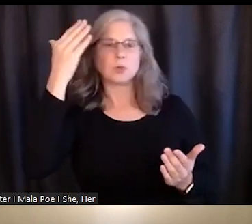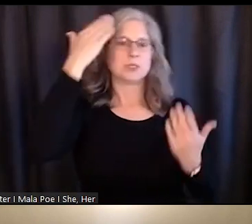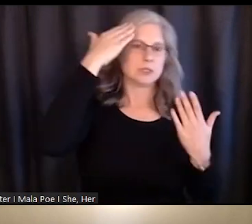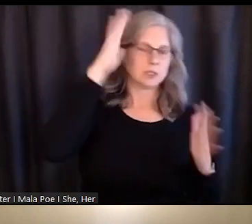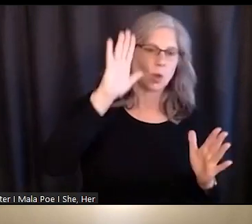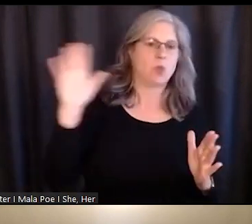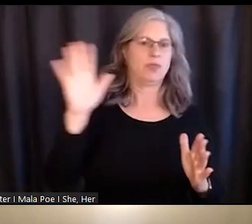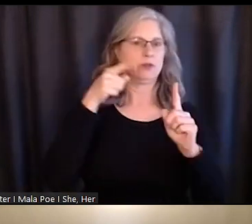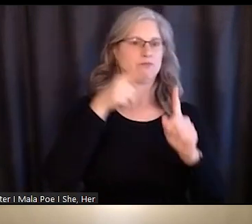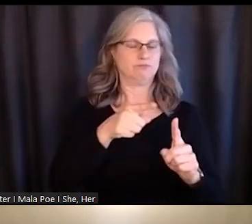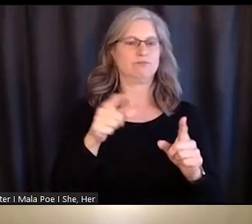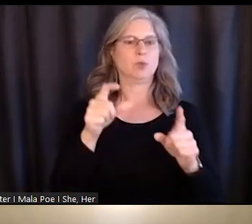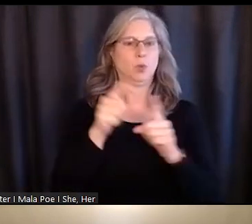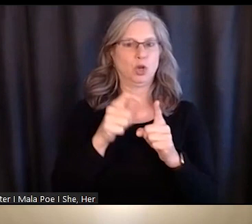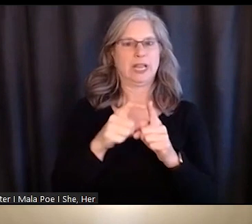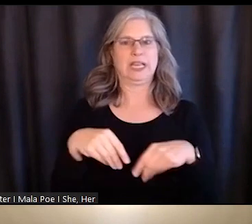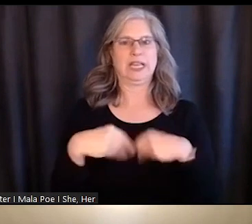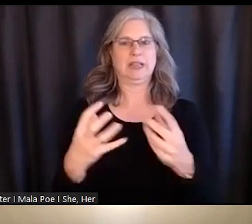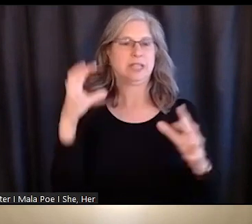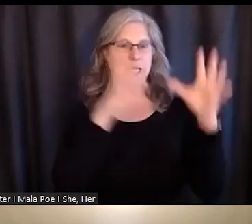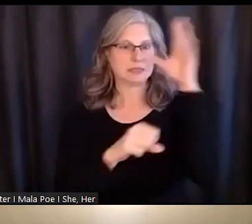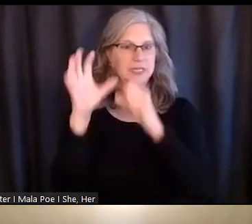And this gives us an estimate of their vocabulary and of their emerging grammar.